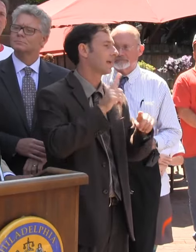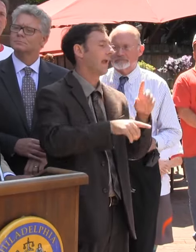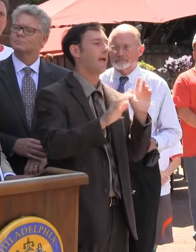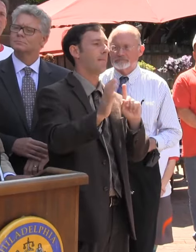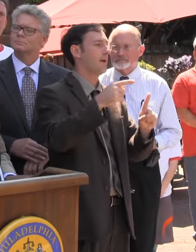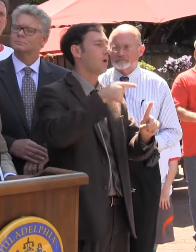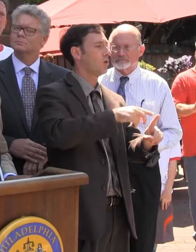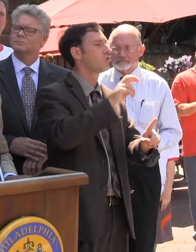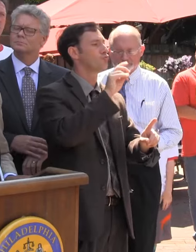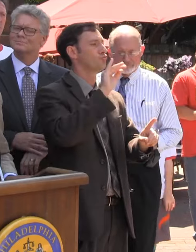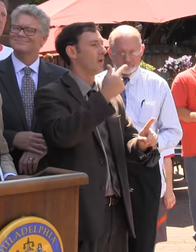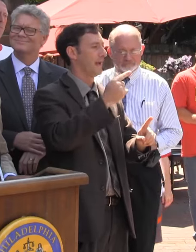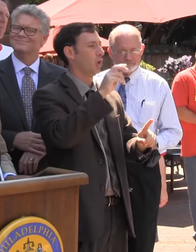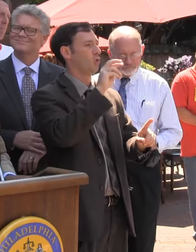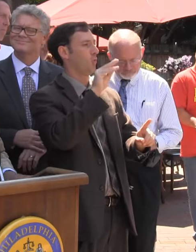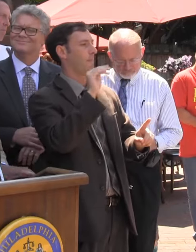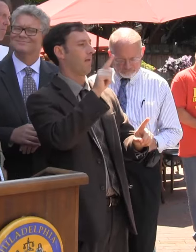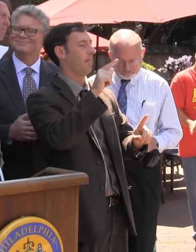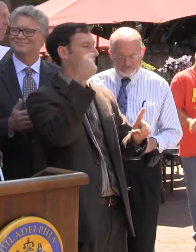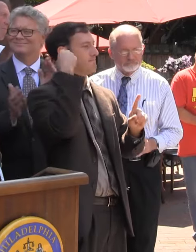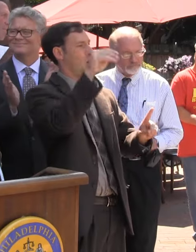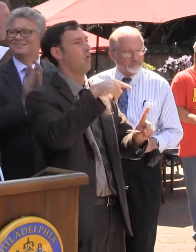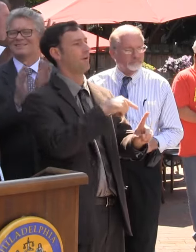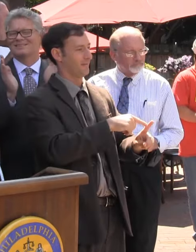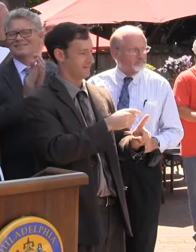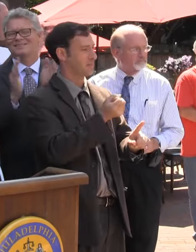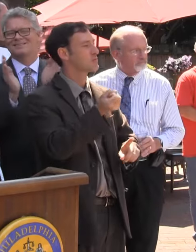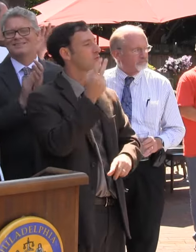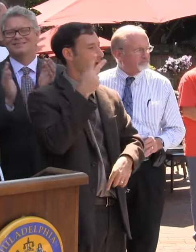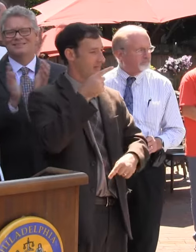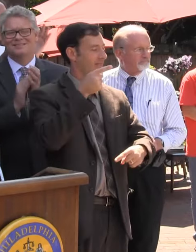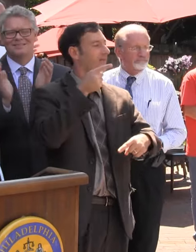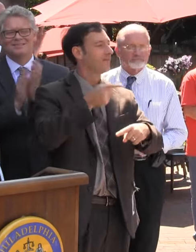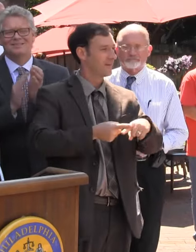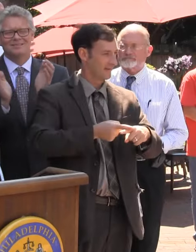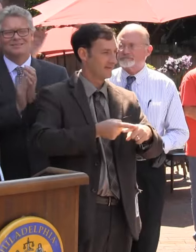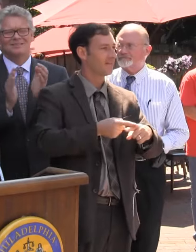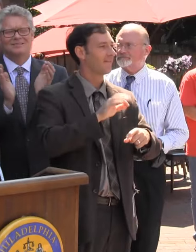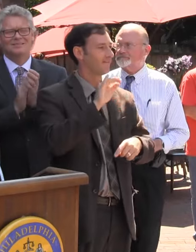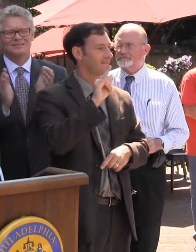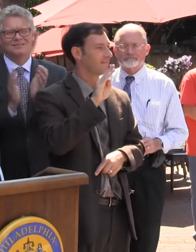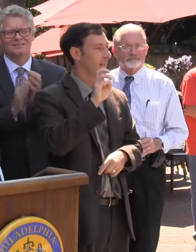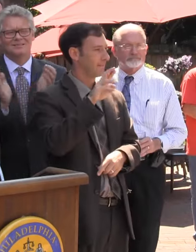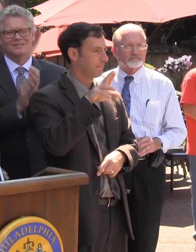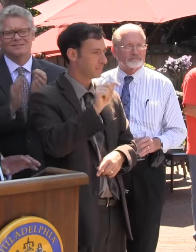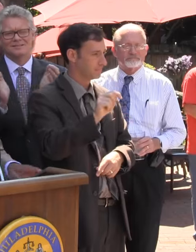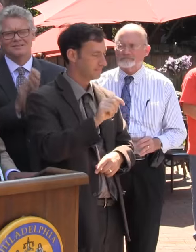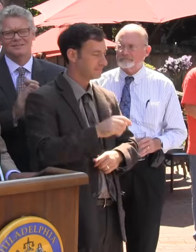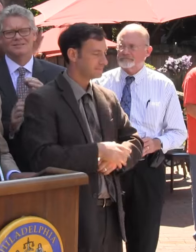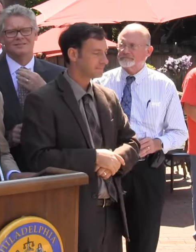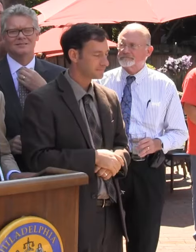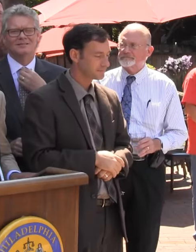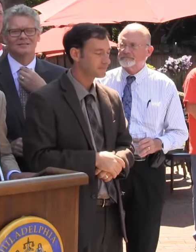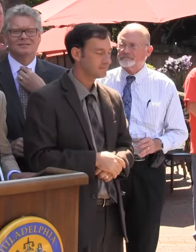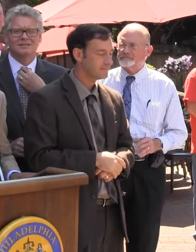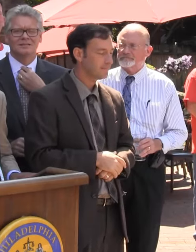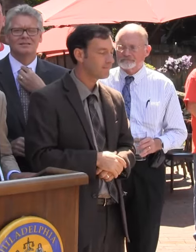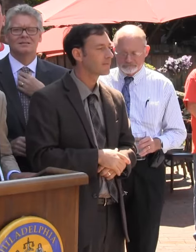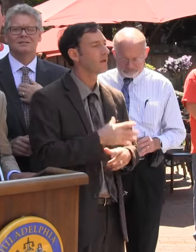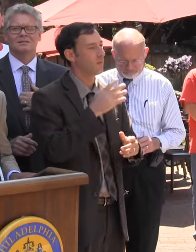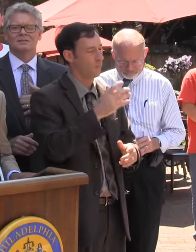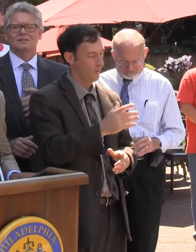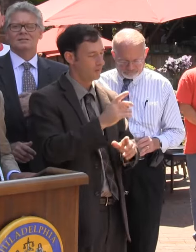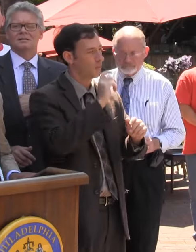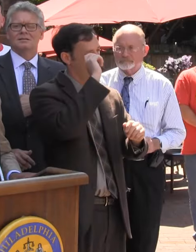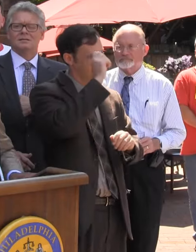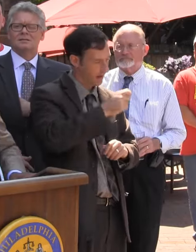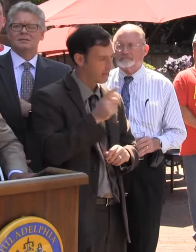Reading Terminal Market at 12th and Filbert. I want to acknowledge again, long time friend